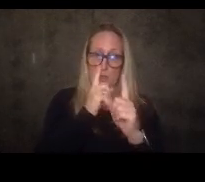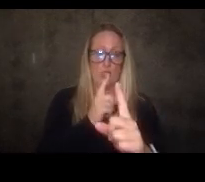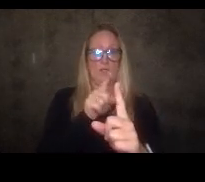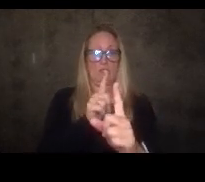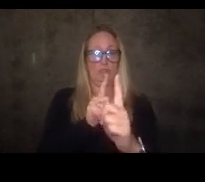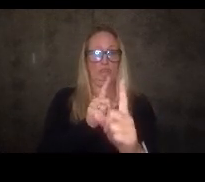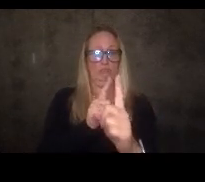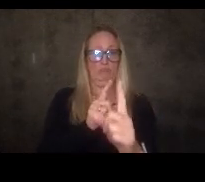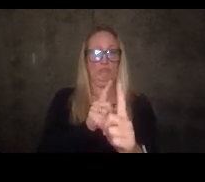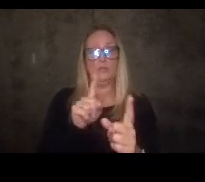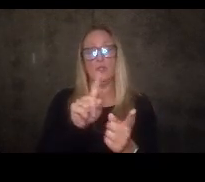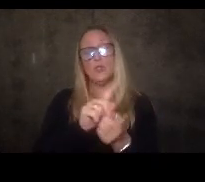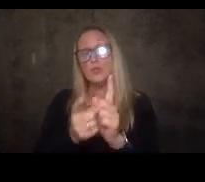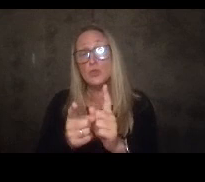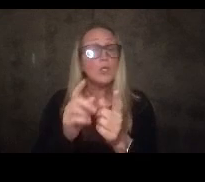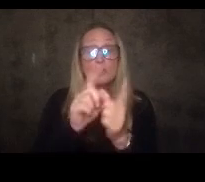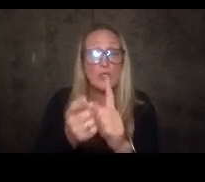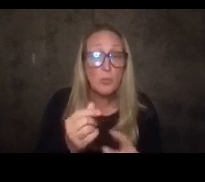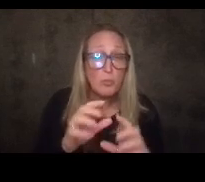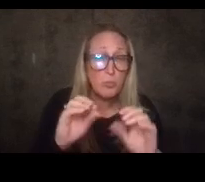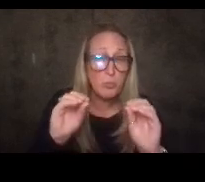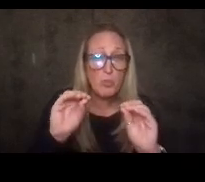So you can choose a bright color and you can also adjust these size.